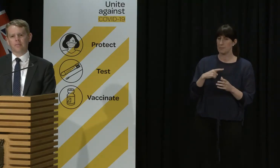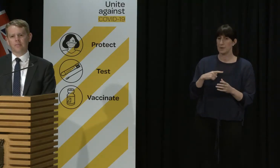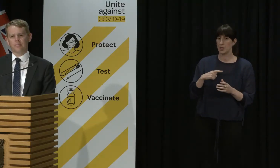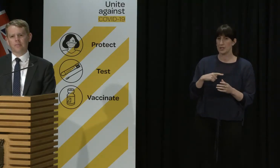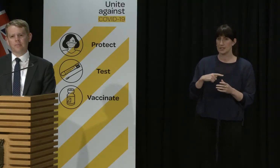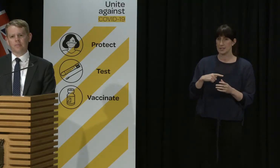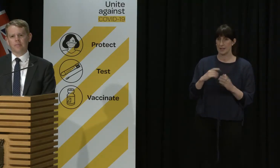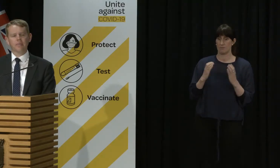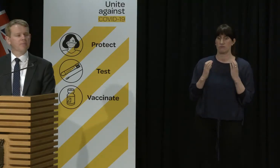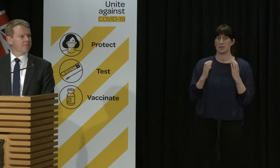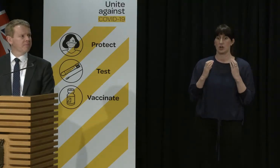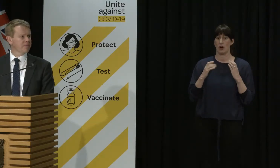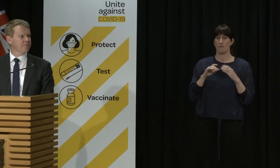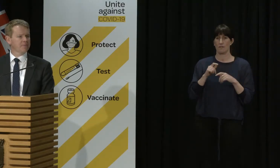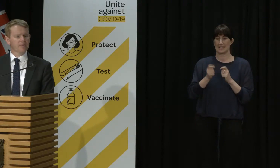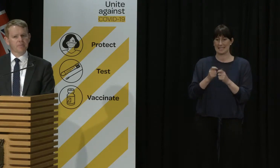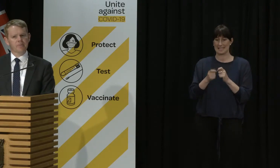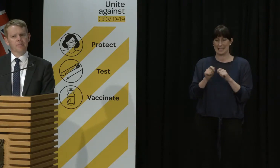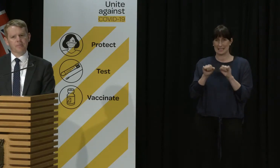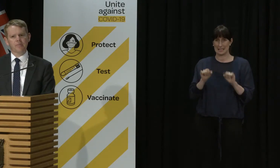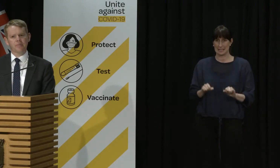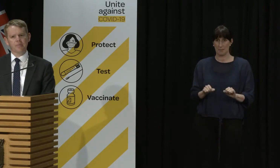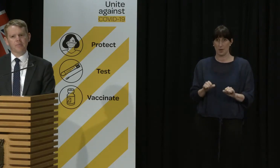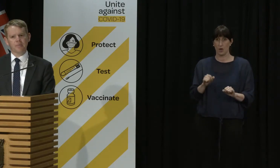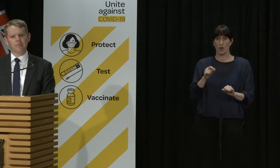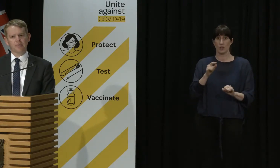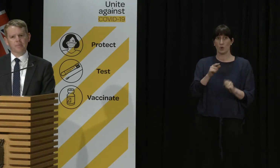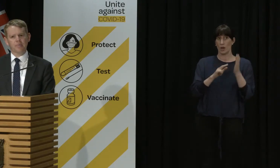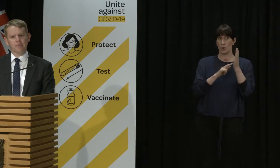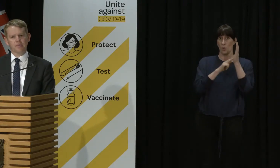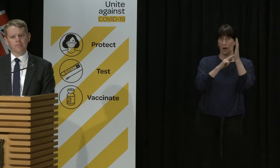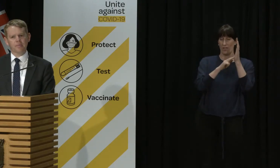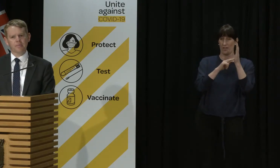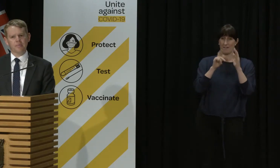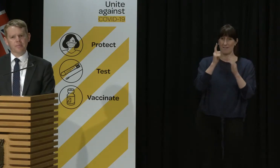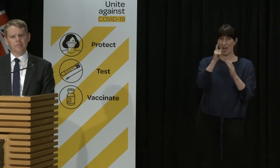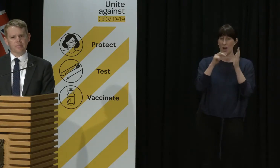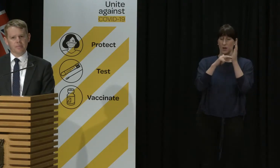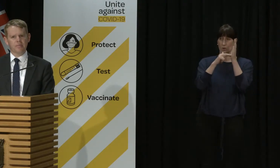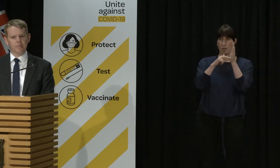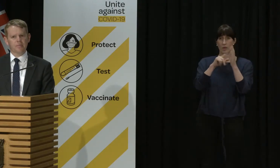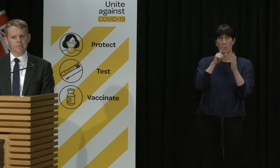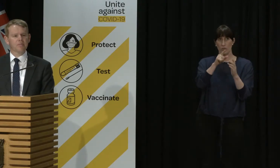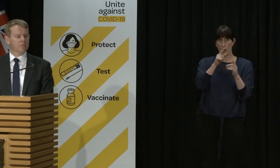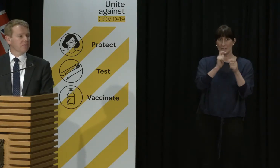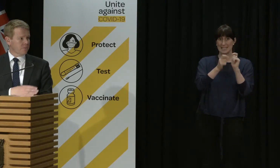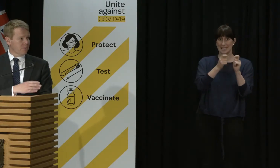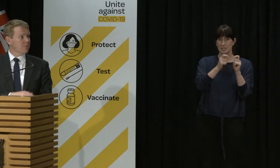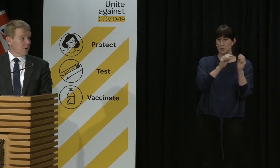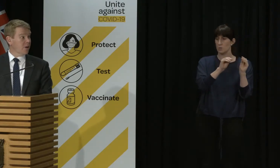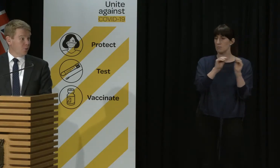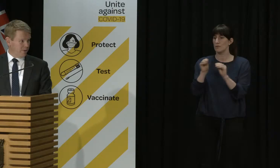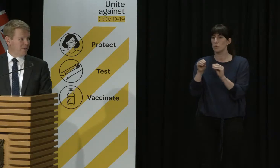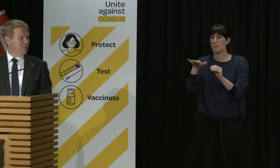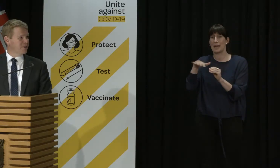can get those results back as